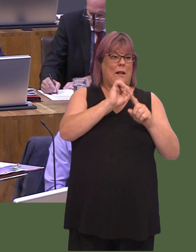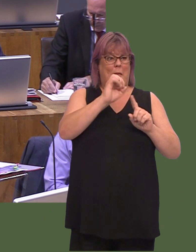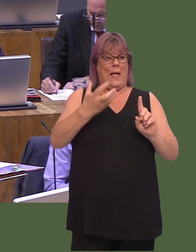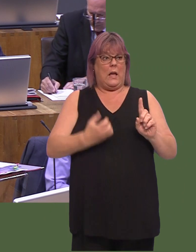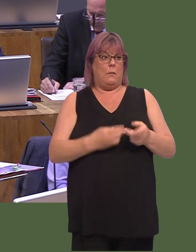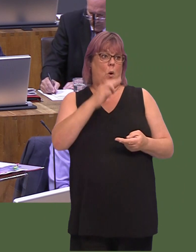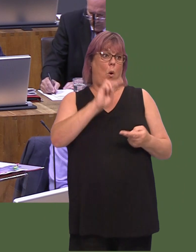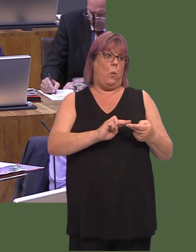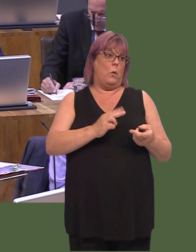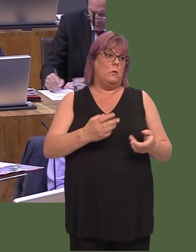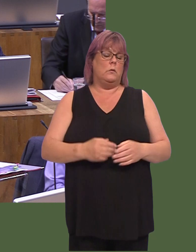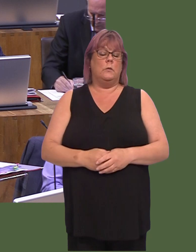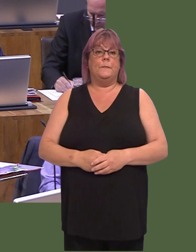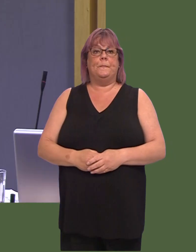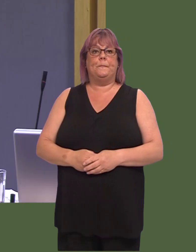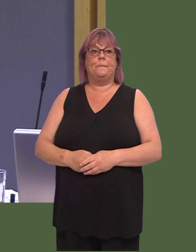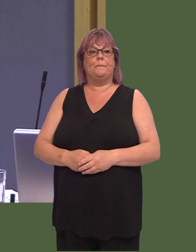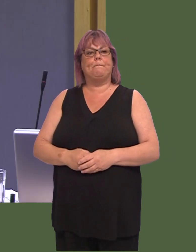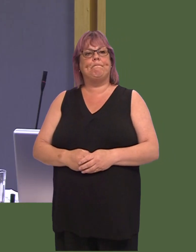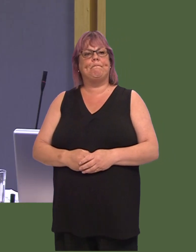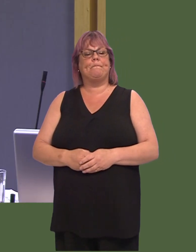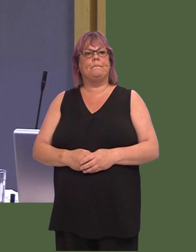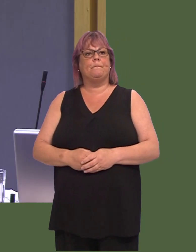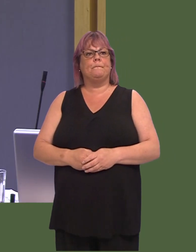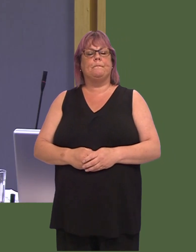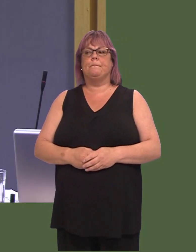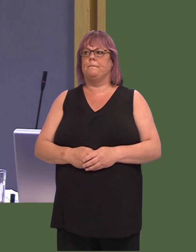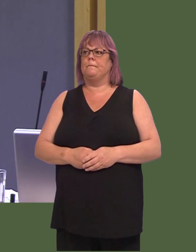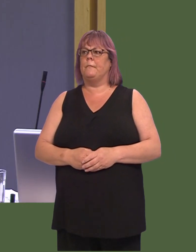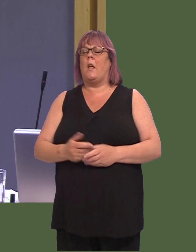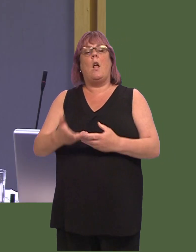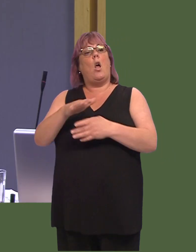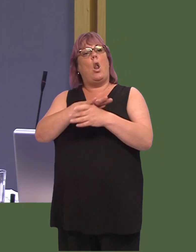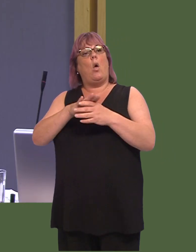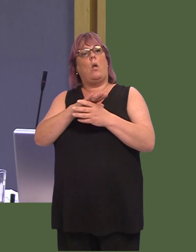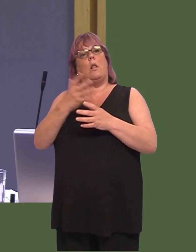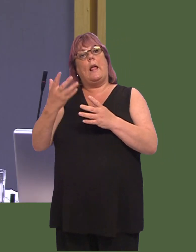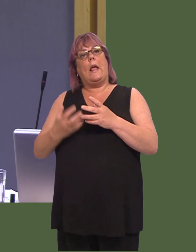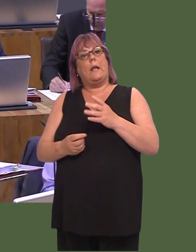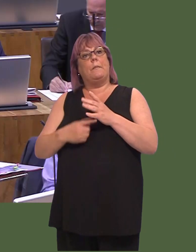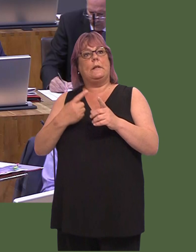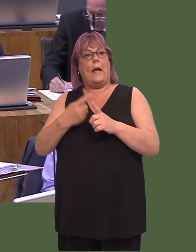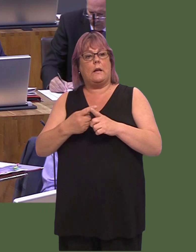are actually quite low. We know as well, of course, that, with things like a local income tax, the question then